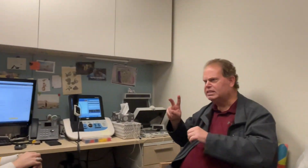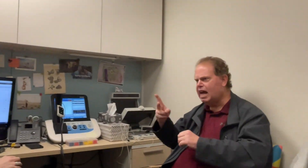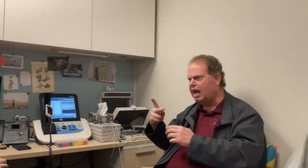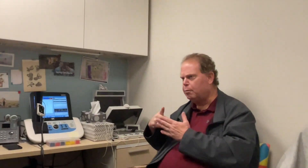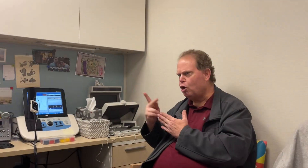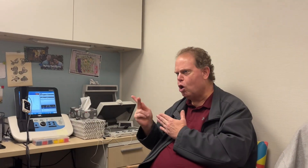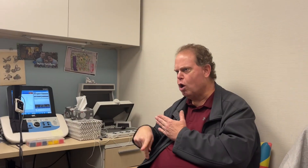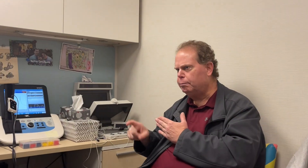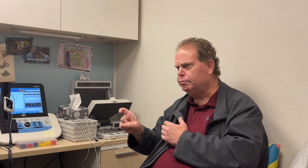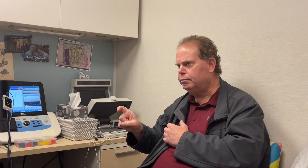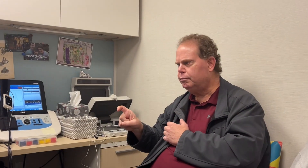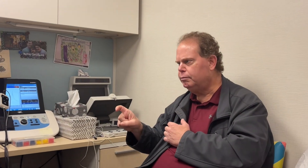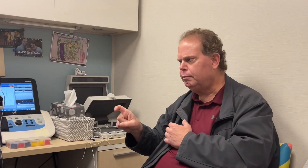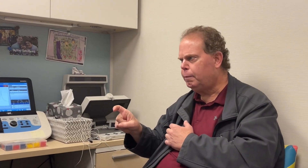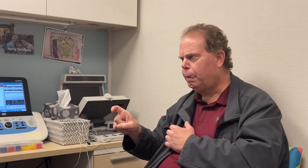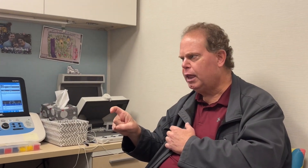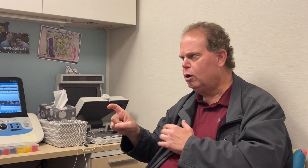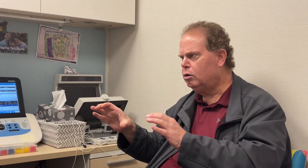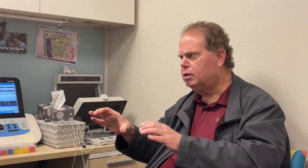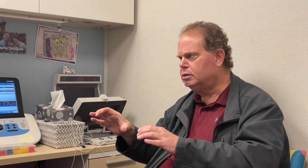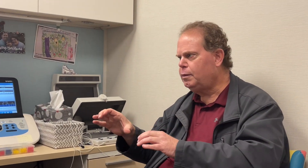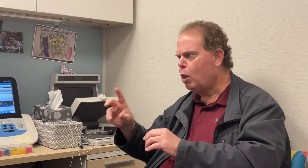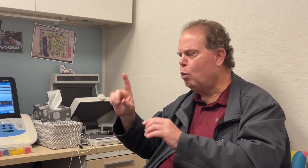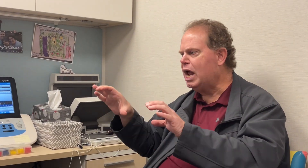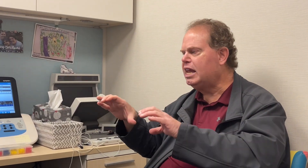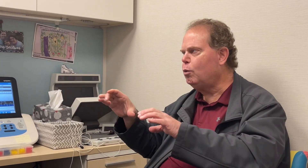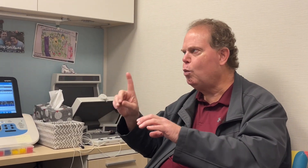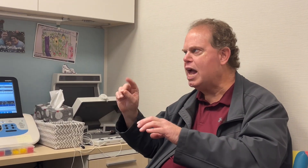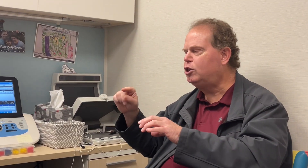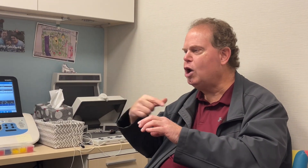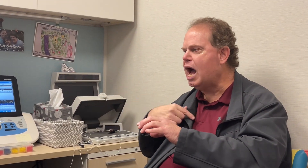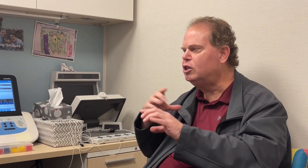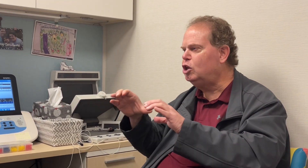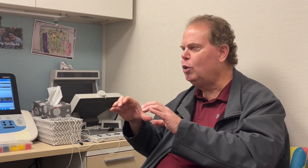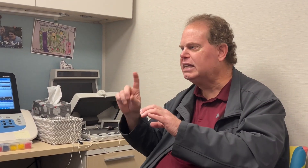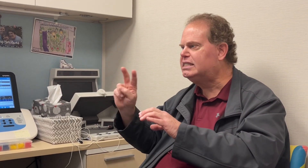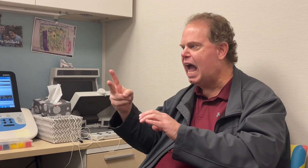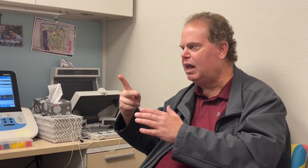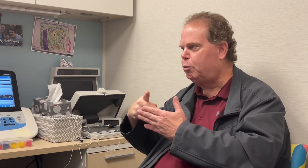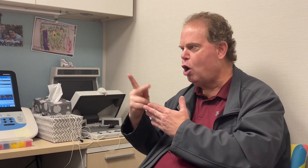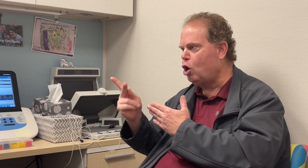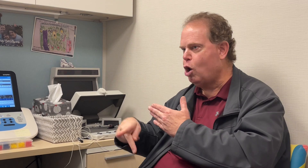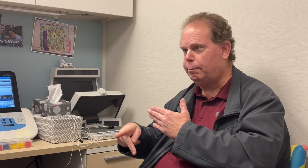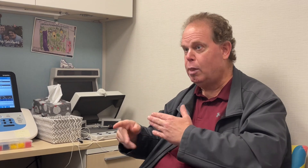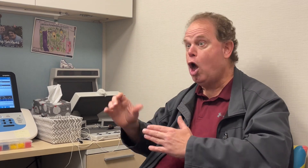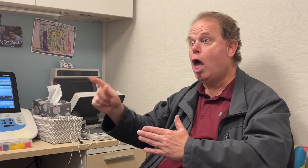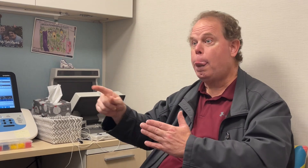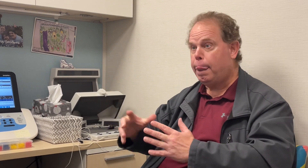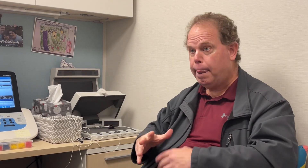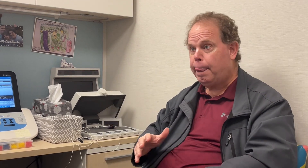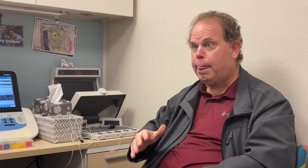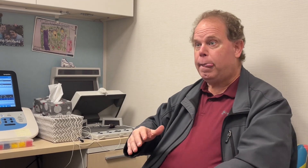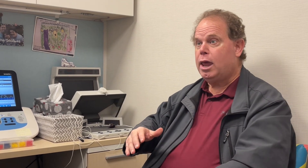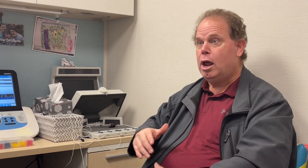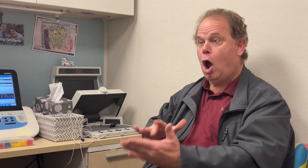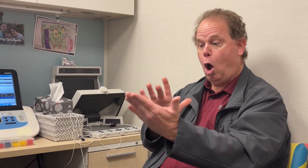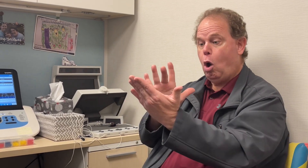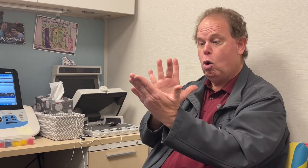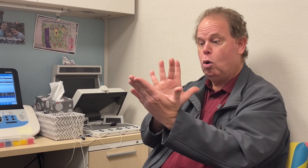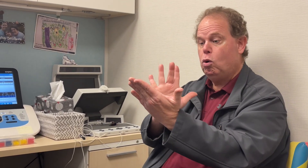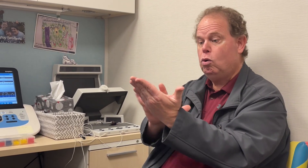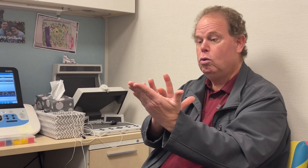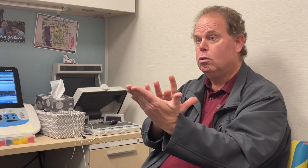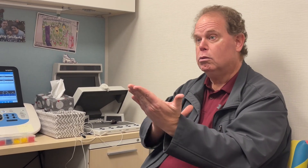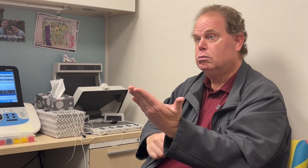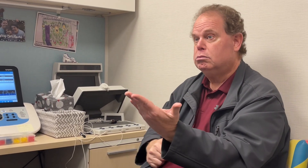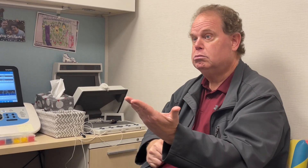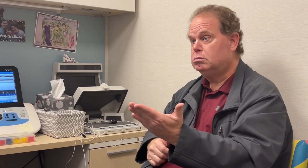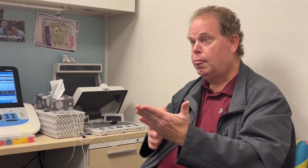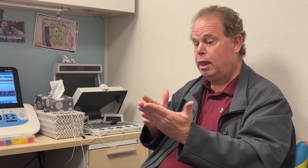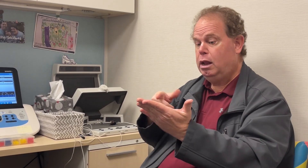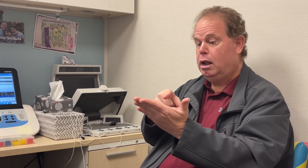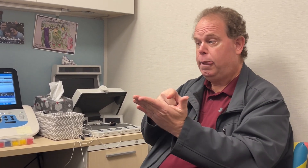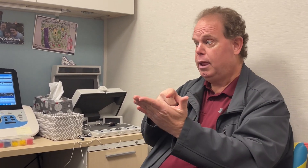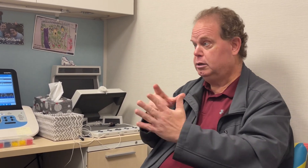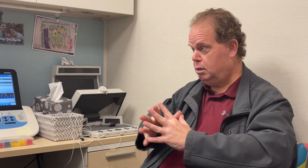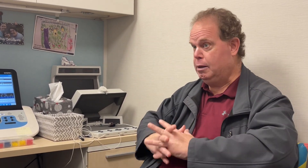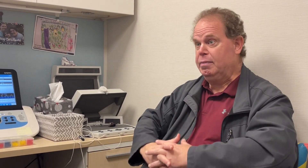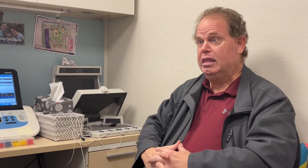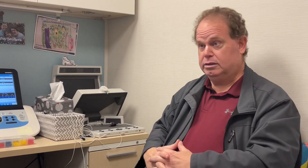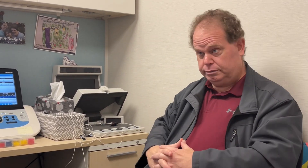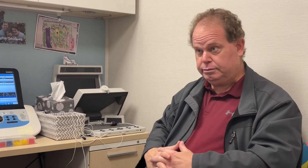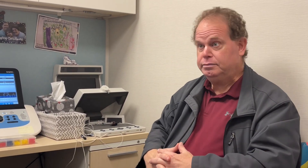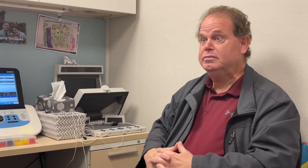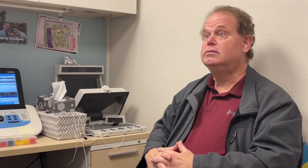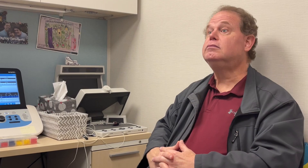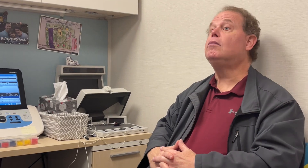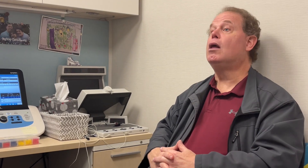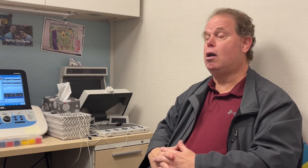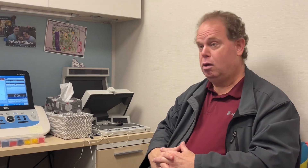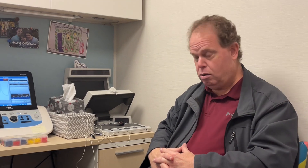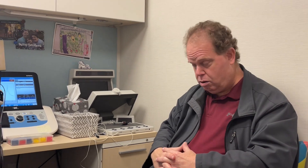the program say it again when when do I do your yep oh mhh it's easy easy easy yep so